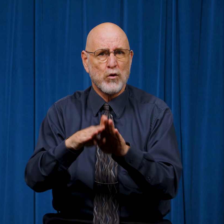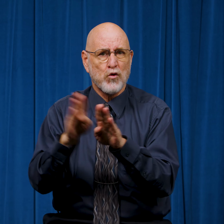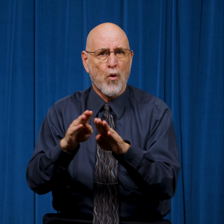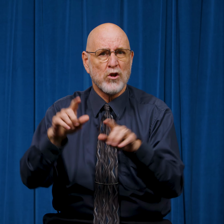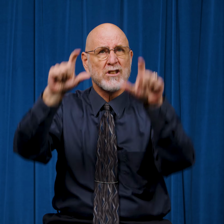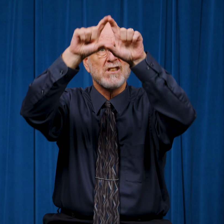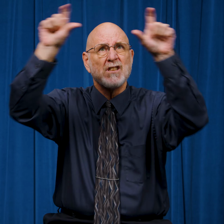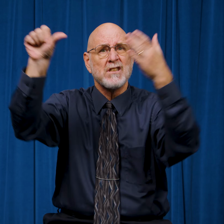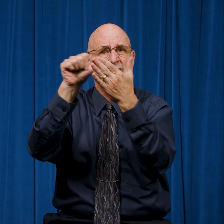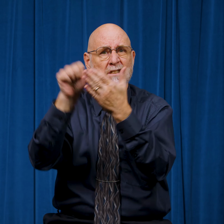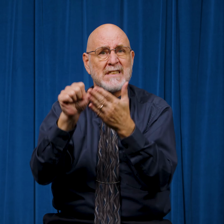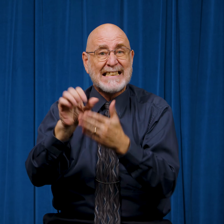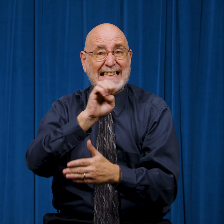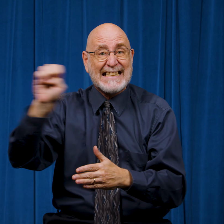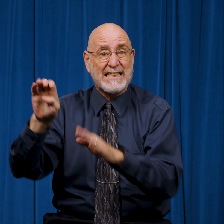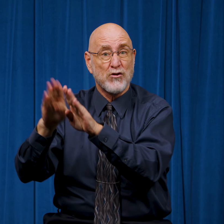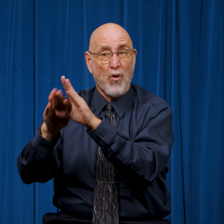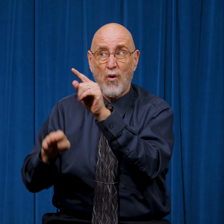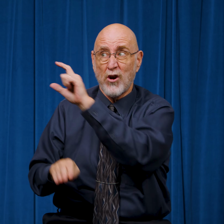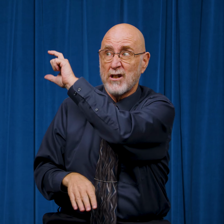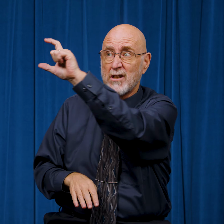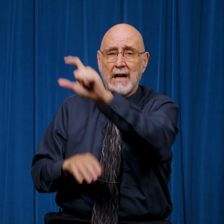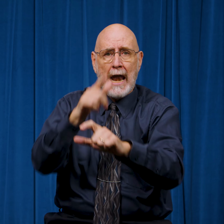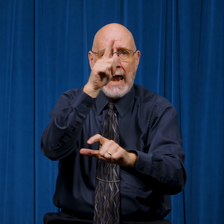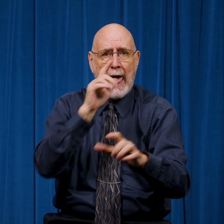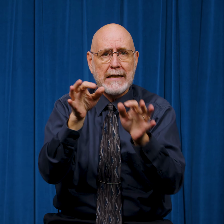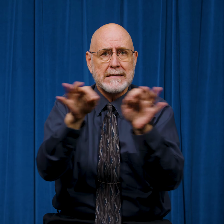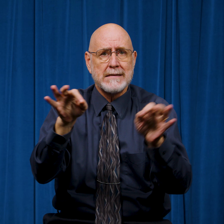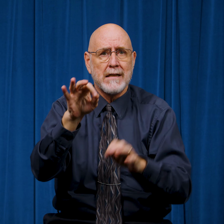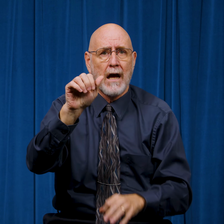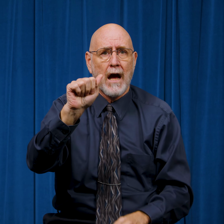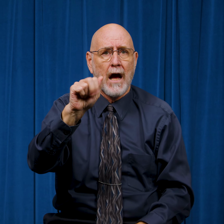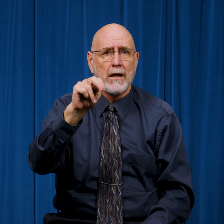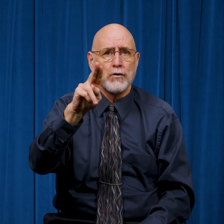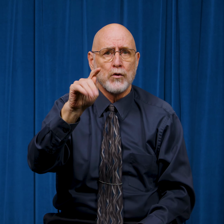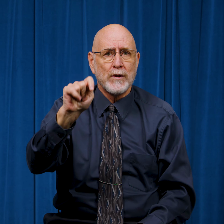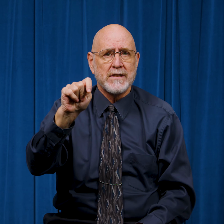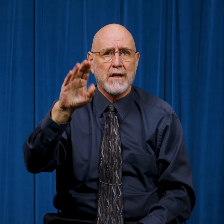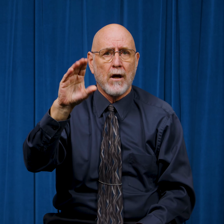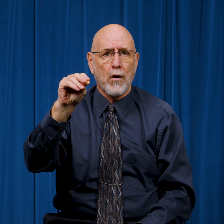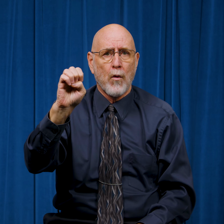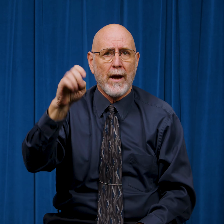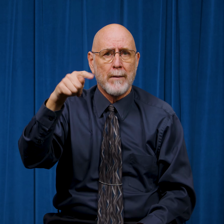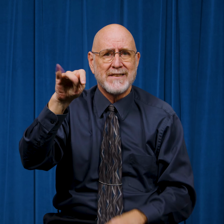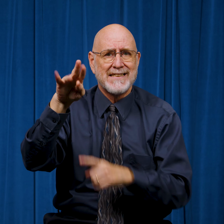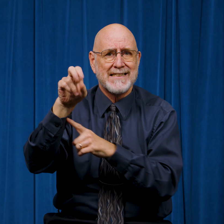Over the east doorway, we find the Latin phrase, "Annuit Coeptis," which is translated,